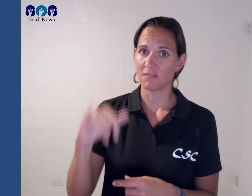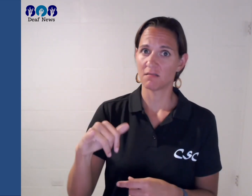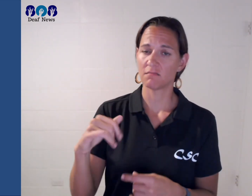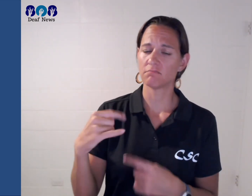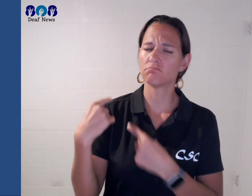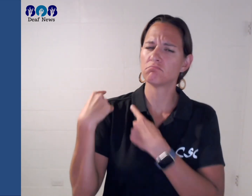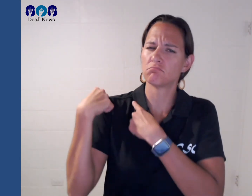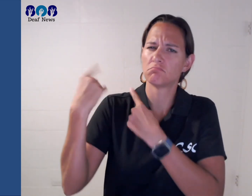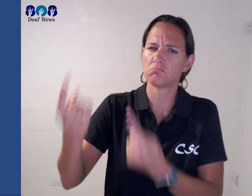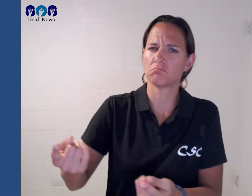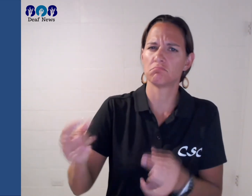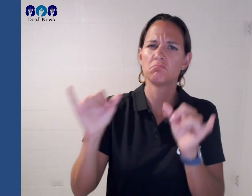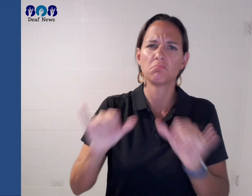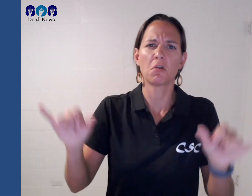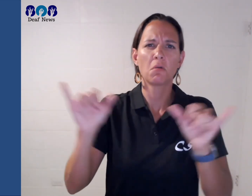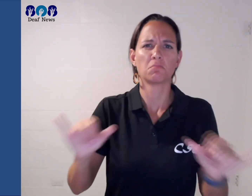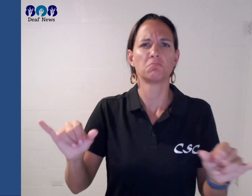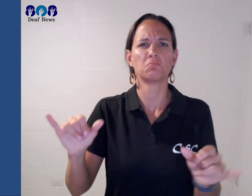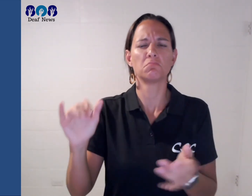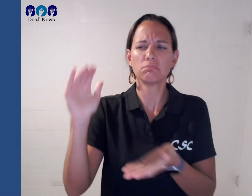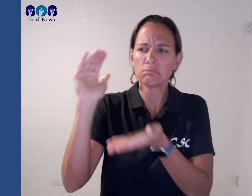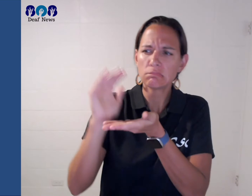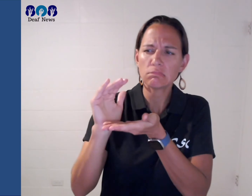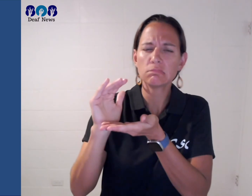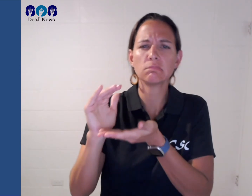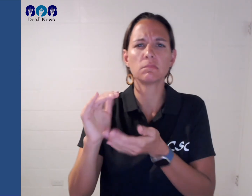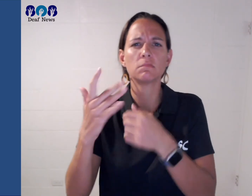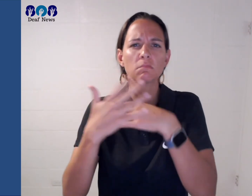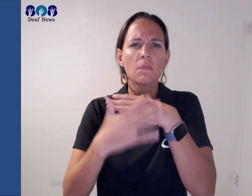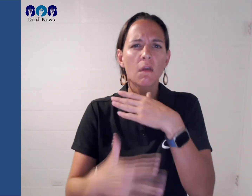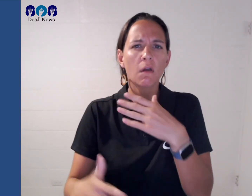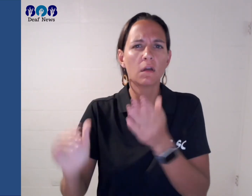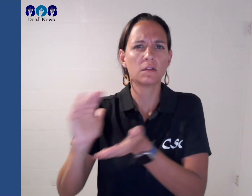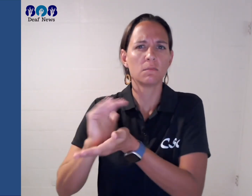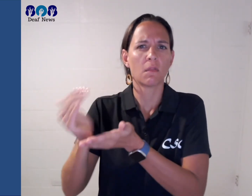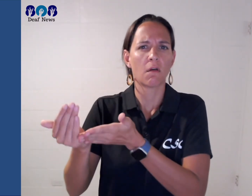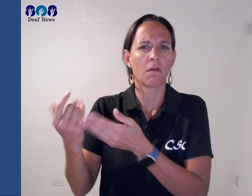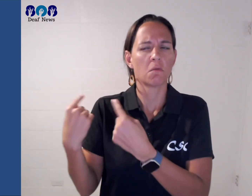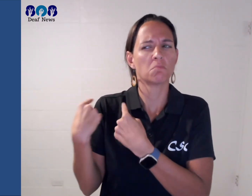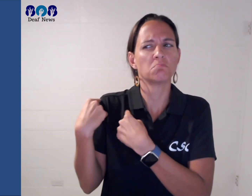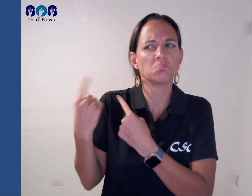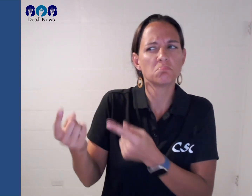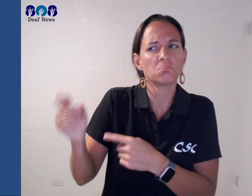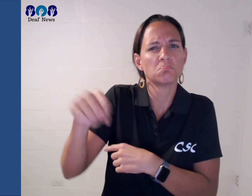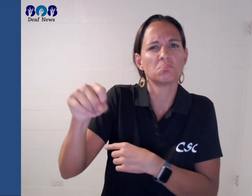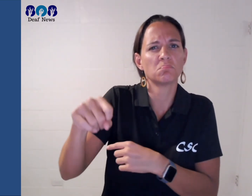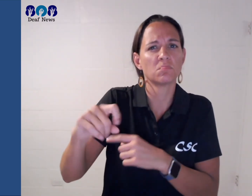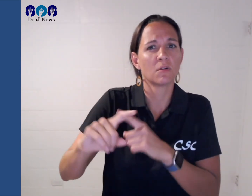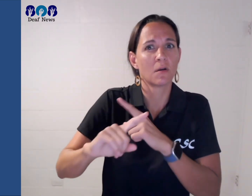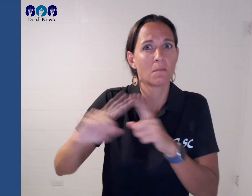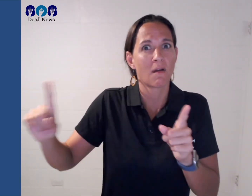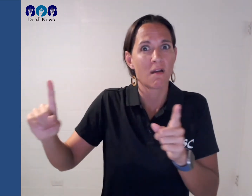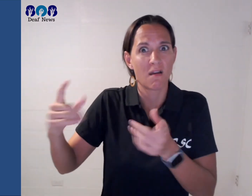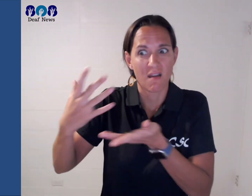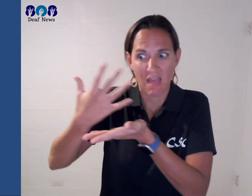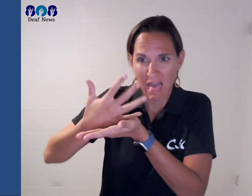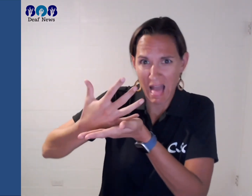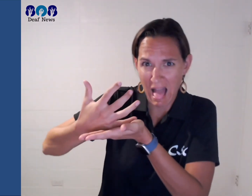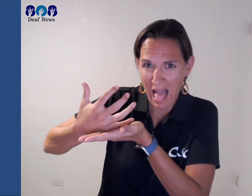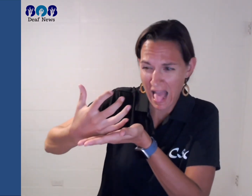over time, they’ve had a short supply of blood on hand, that’s nothing new. But completely on